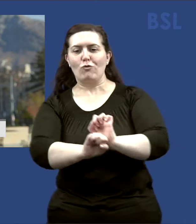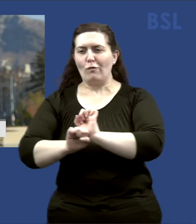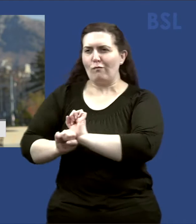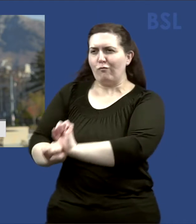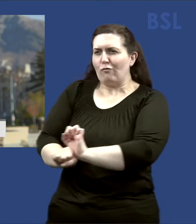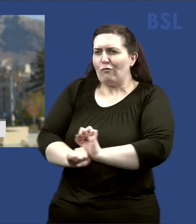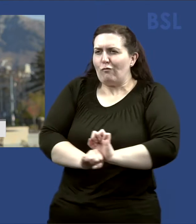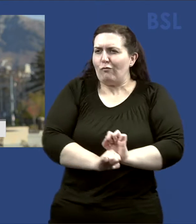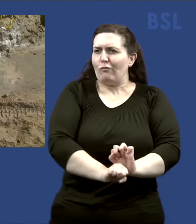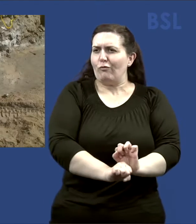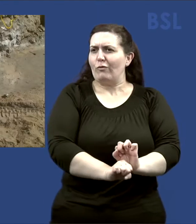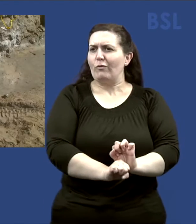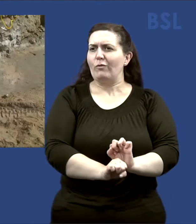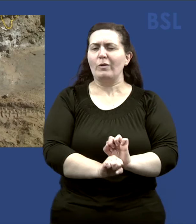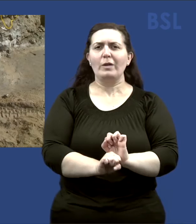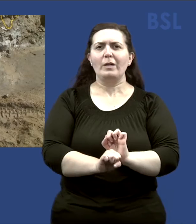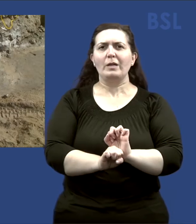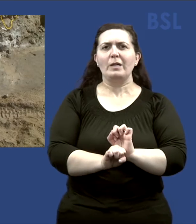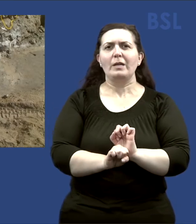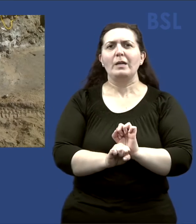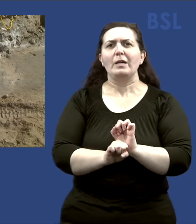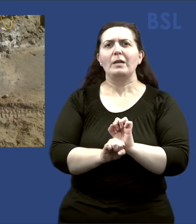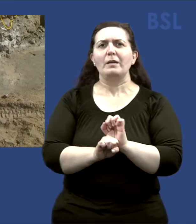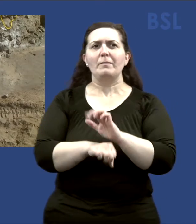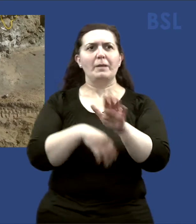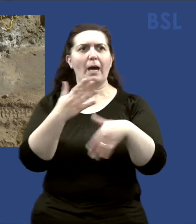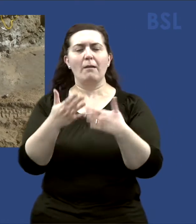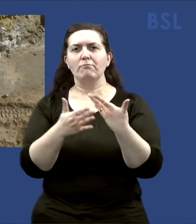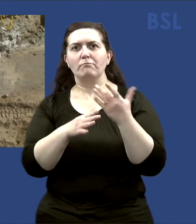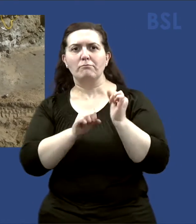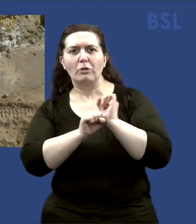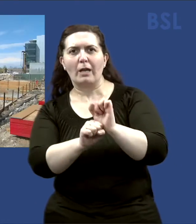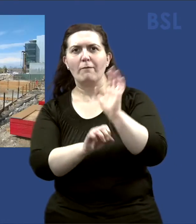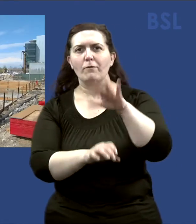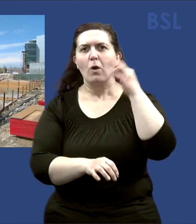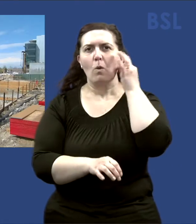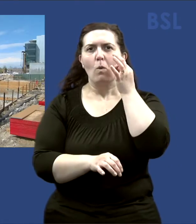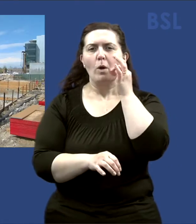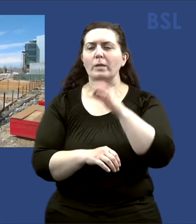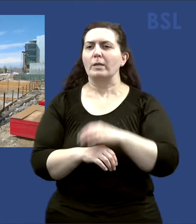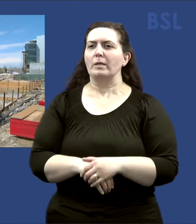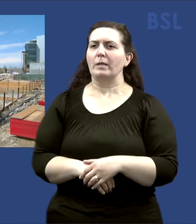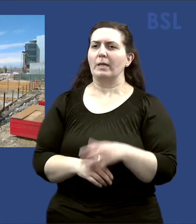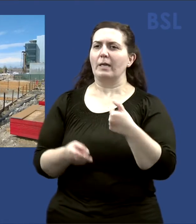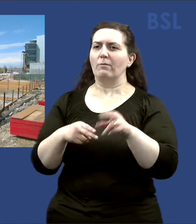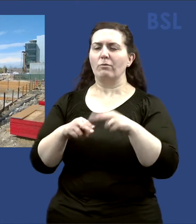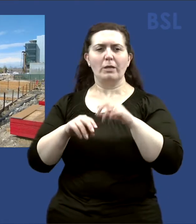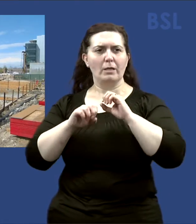With waterproofing, multiple layers of water proofing."